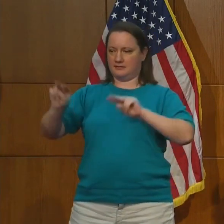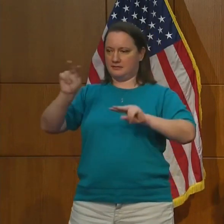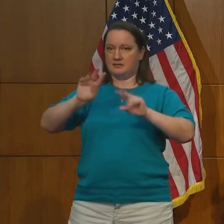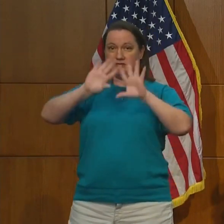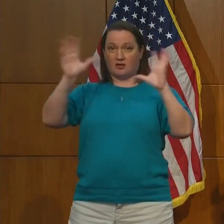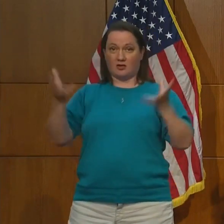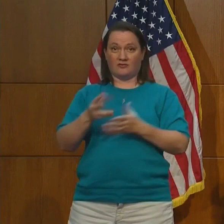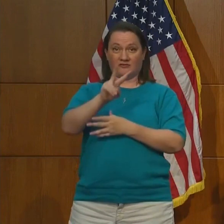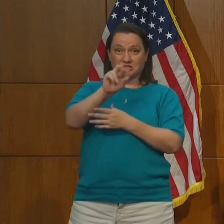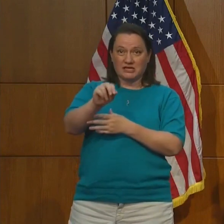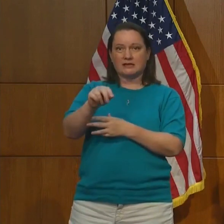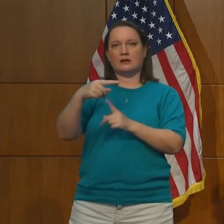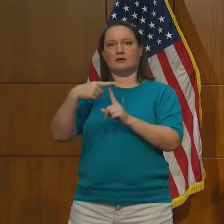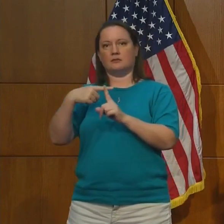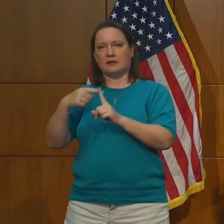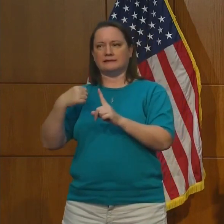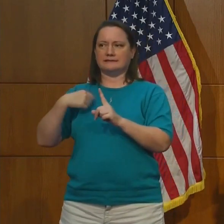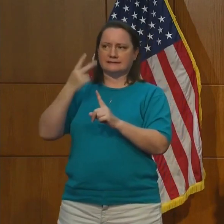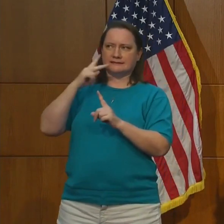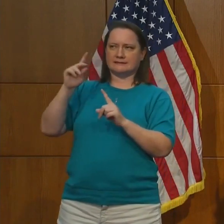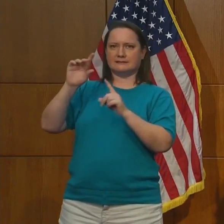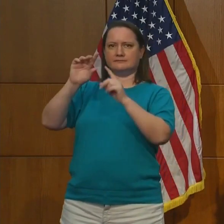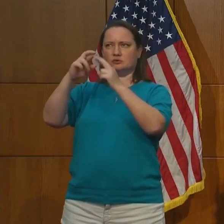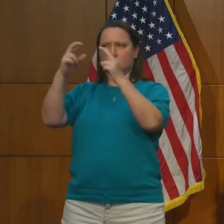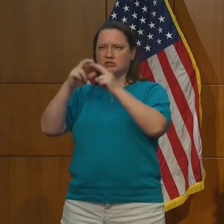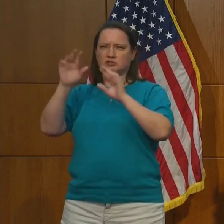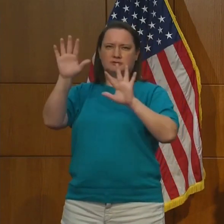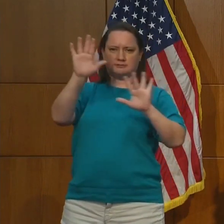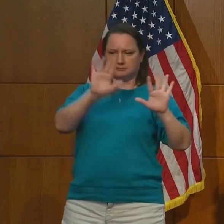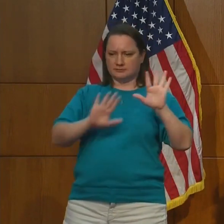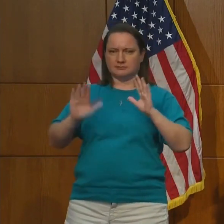IN ALL OPTIONS ARE ON THE